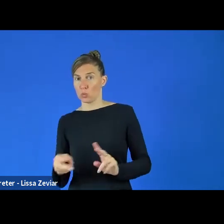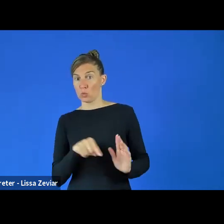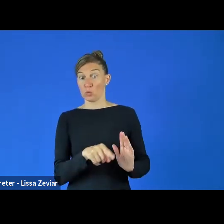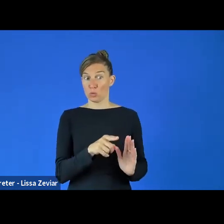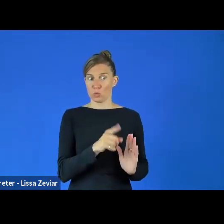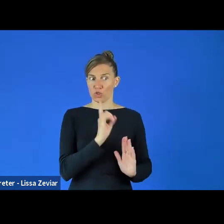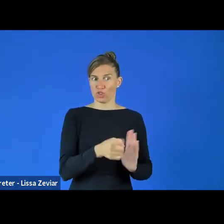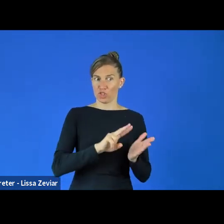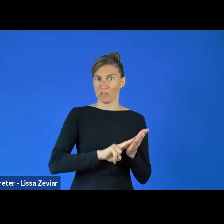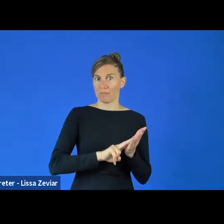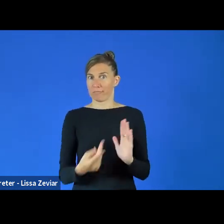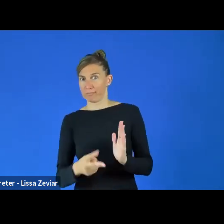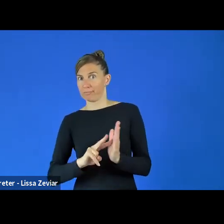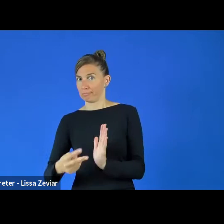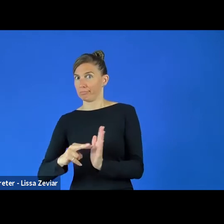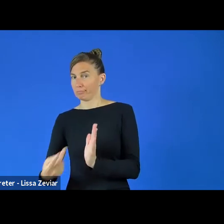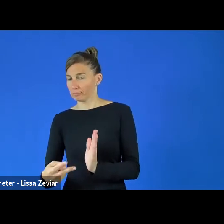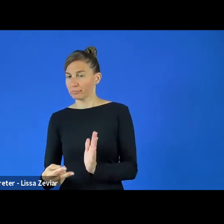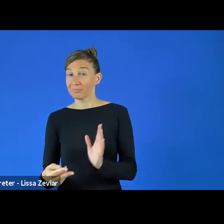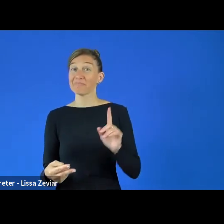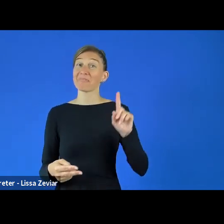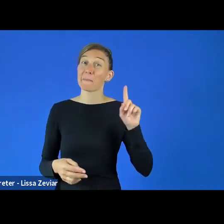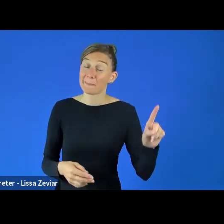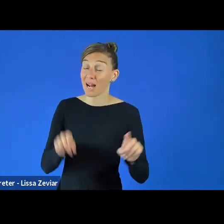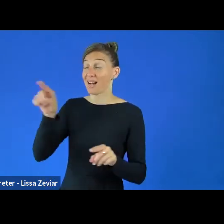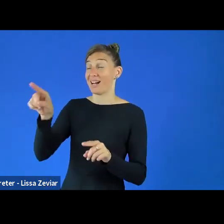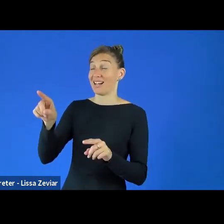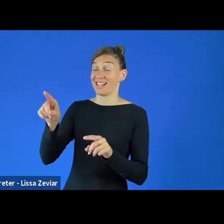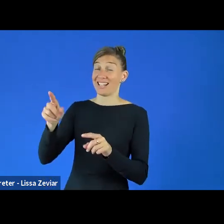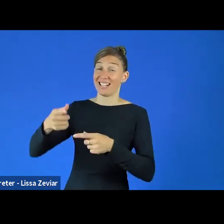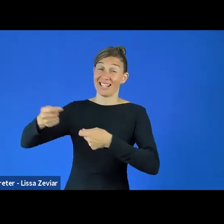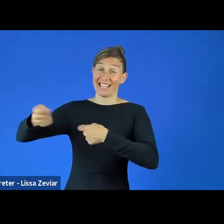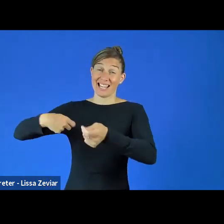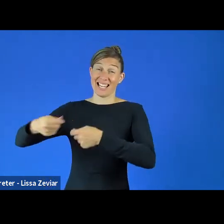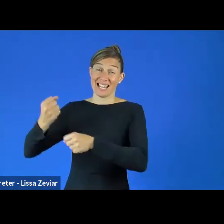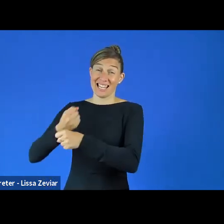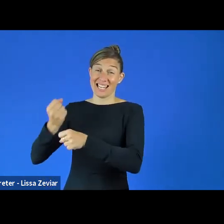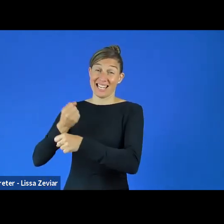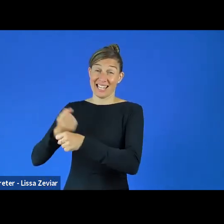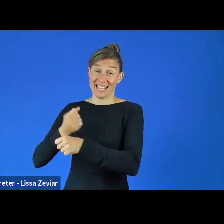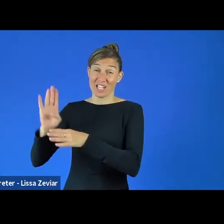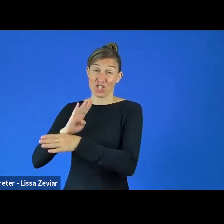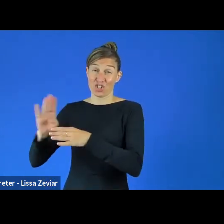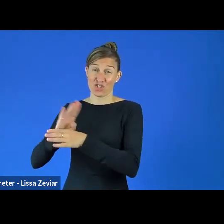But in the end, industry makes use of these technical standards to make sure they comply with the legislation,